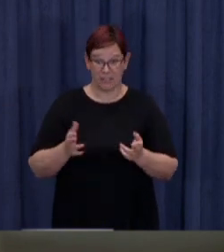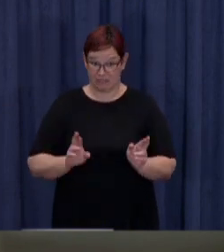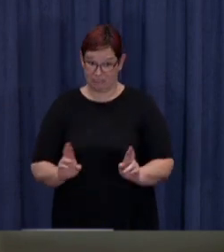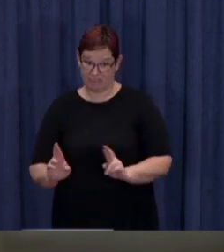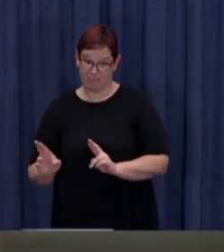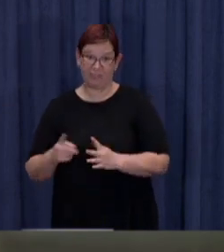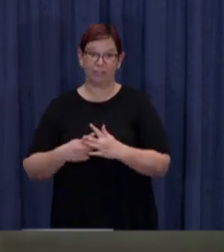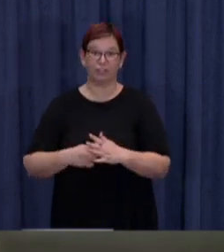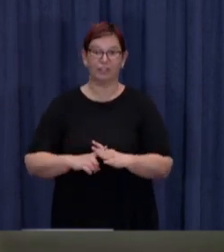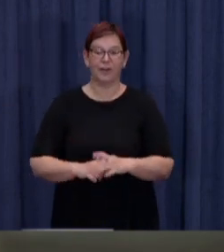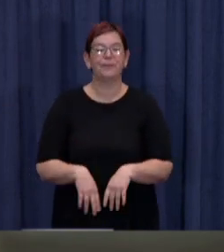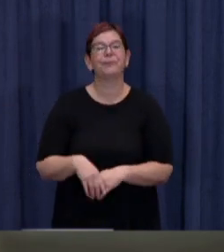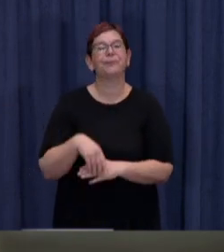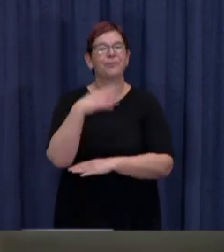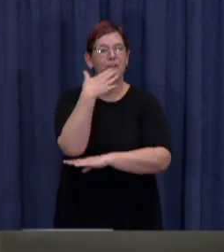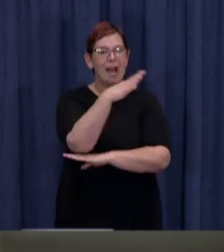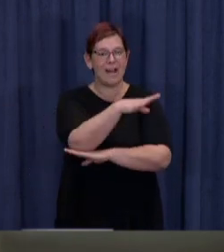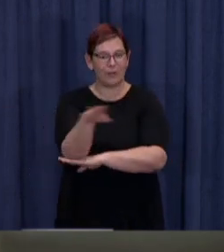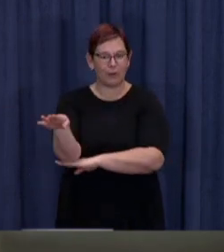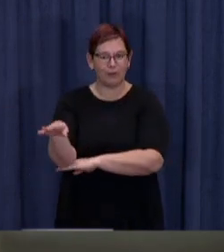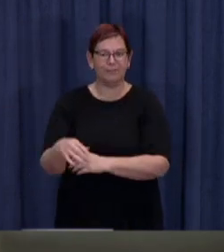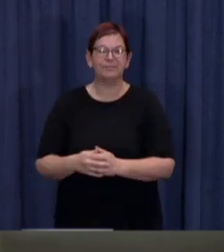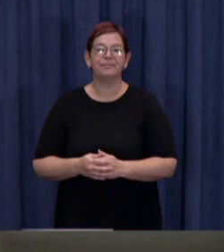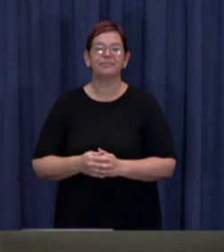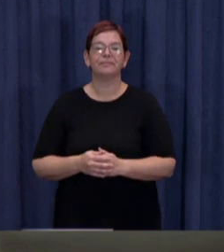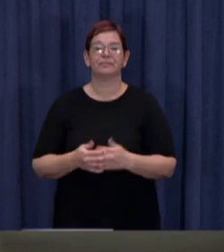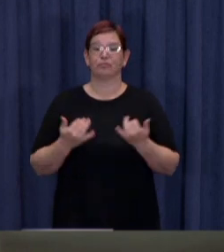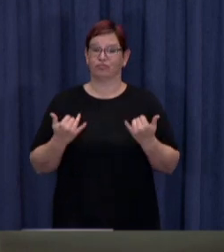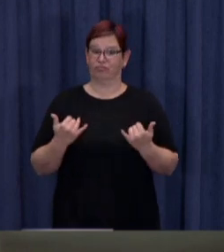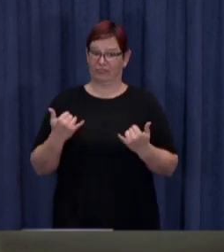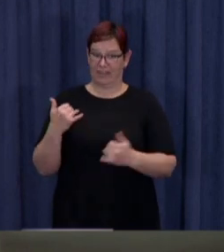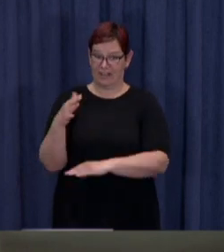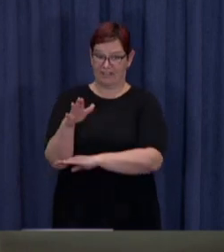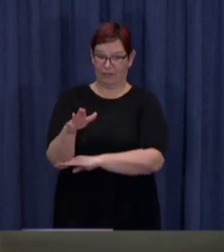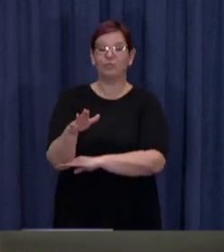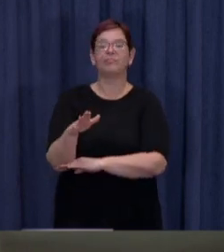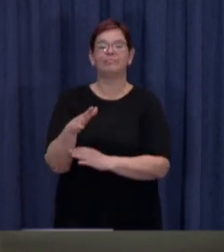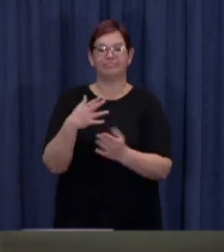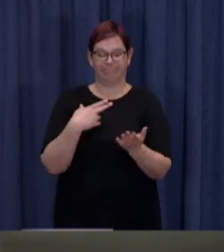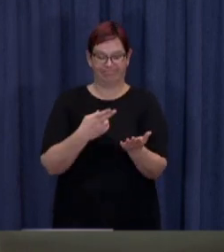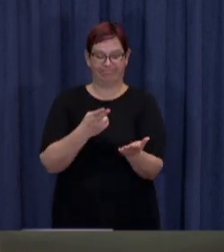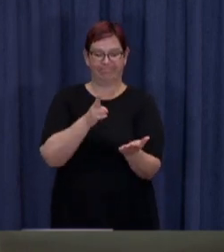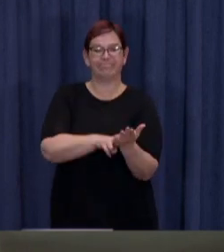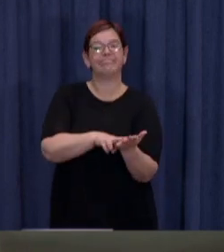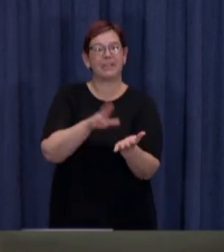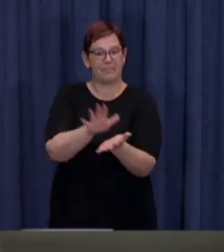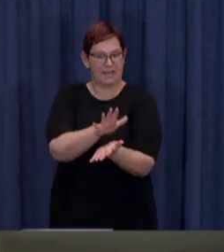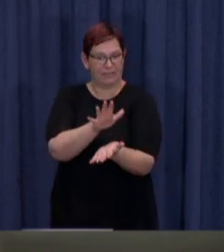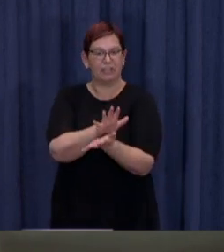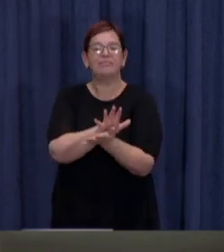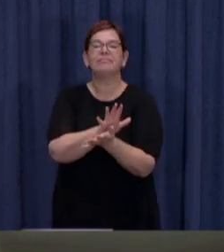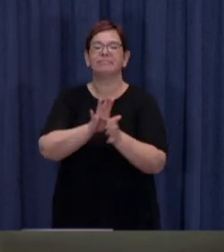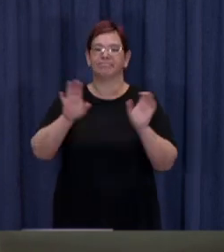This afternoon I signed a document declaring a State of Emergency in the City of Toronto after receiving advice from our